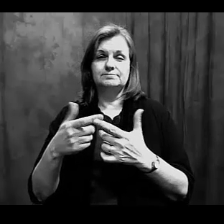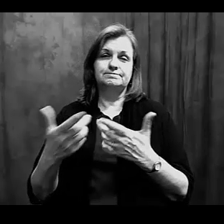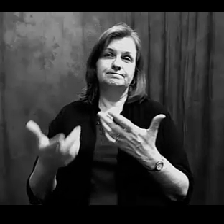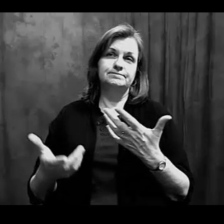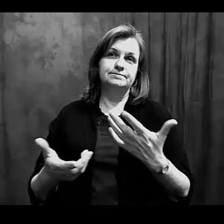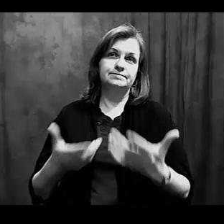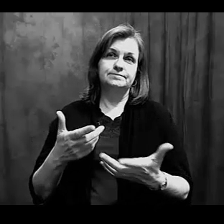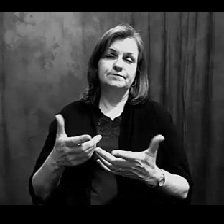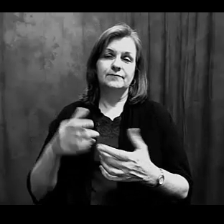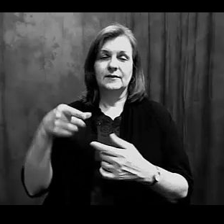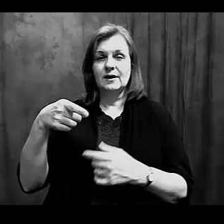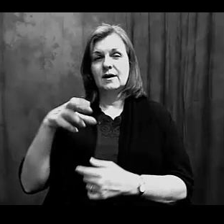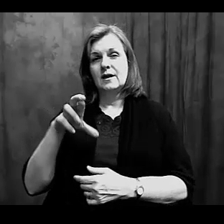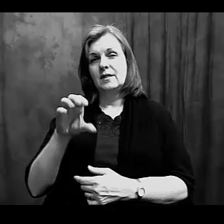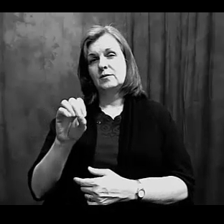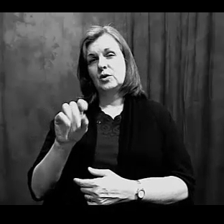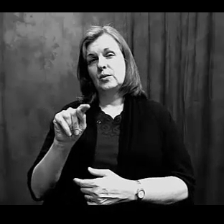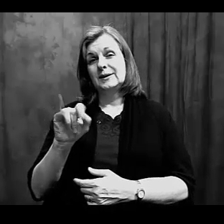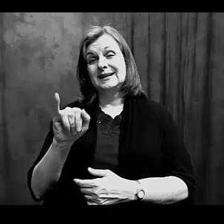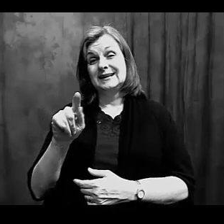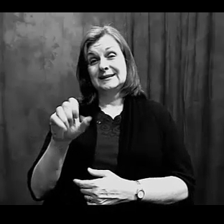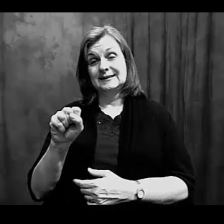then we start looking at